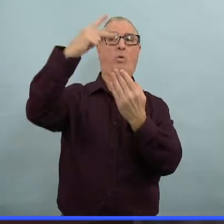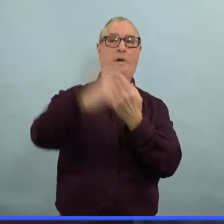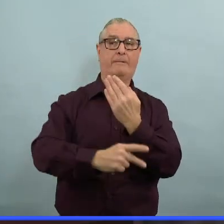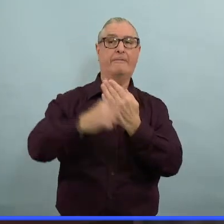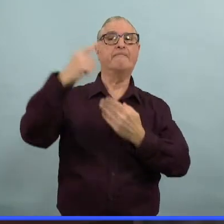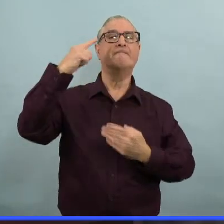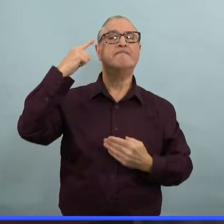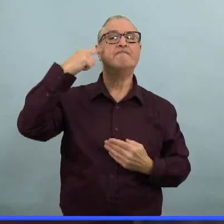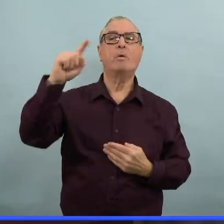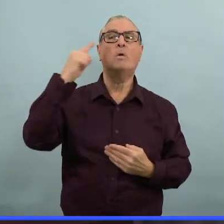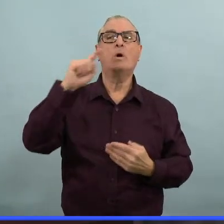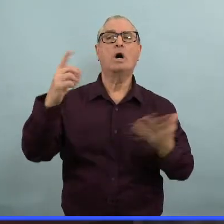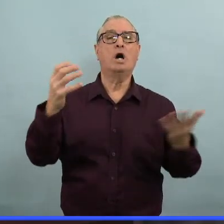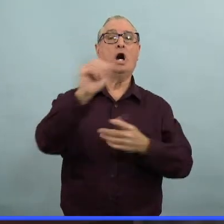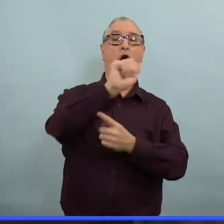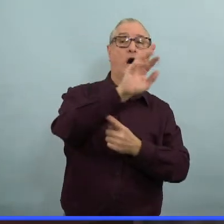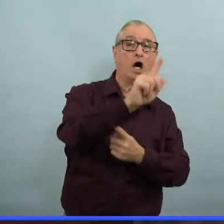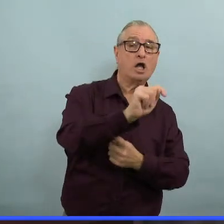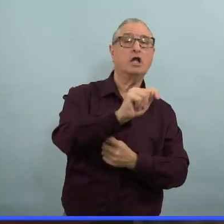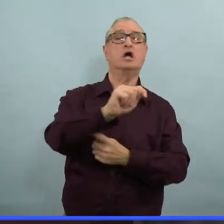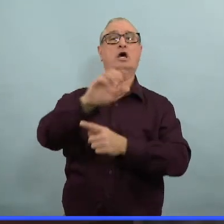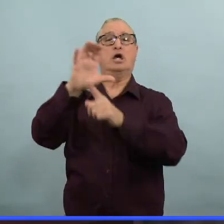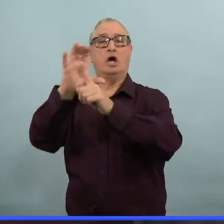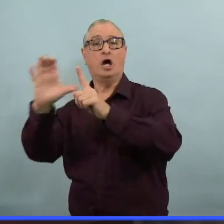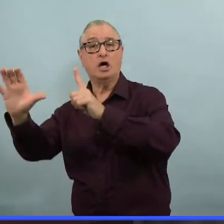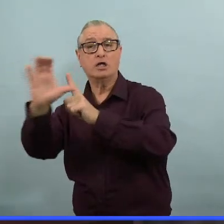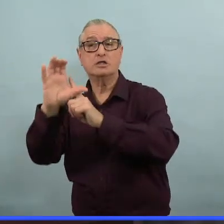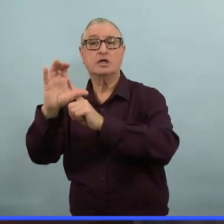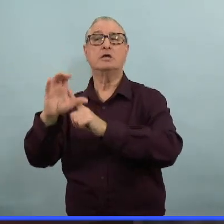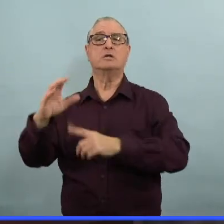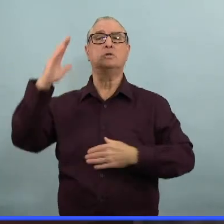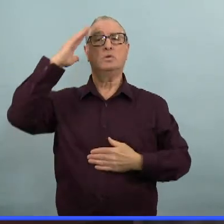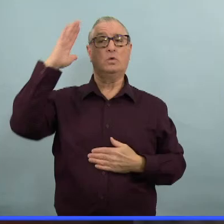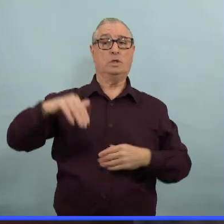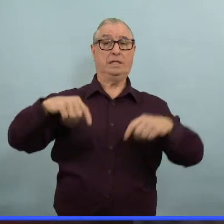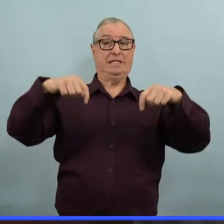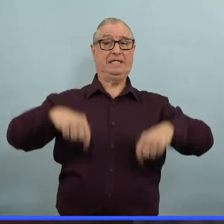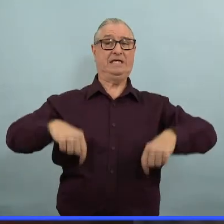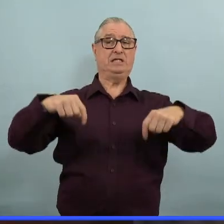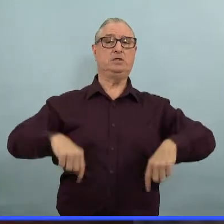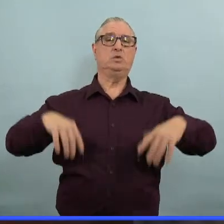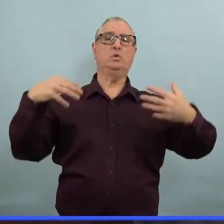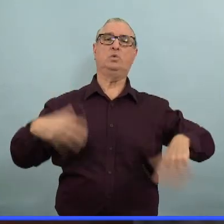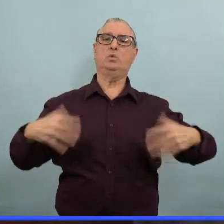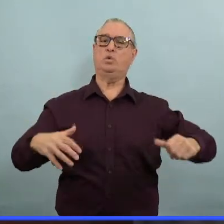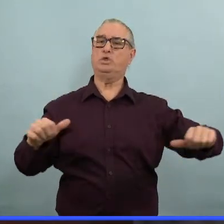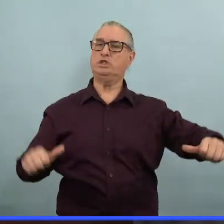through this challenging time the expansion will provide a second payment to businesses